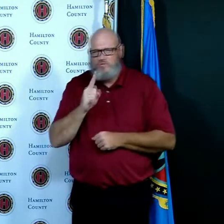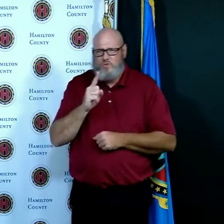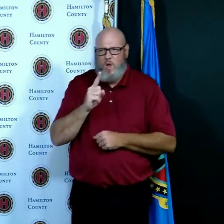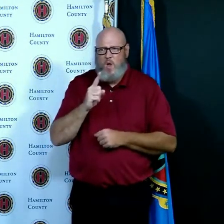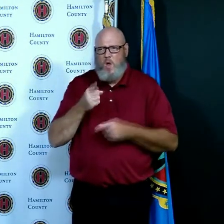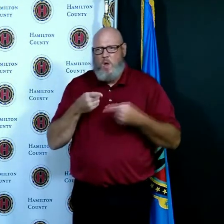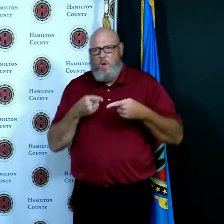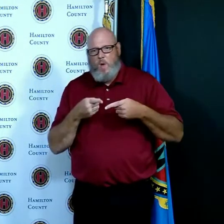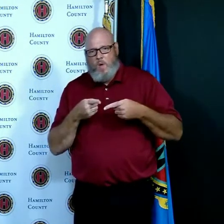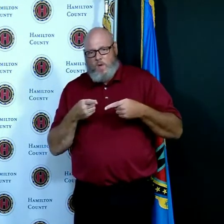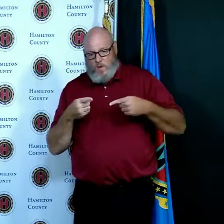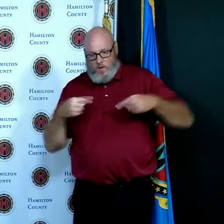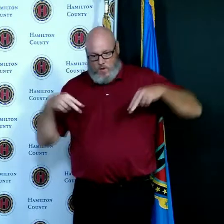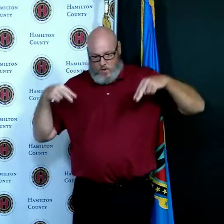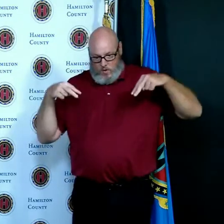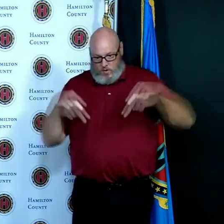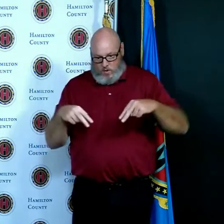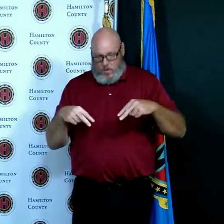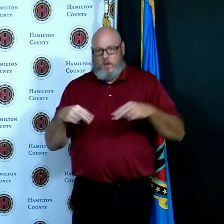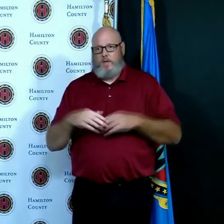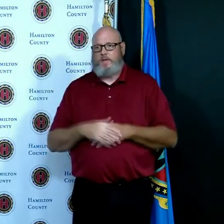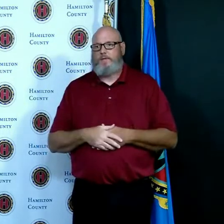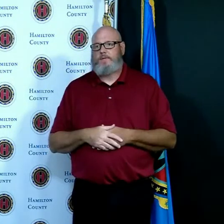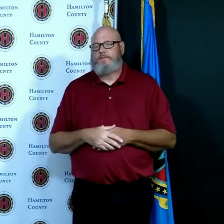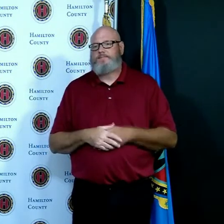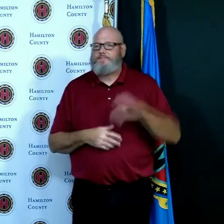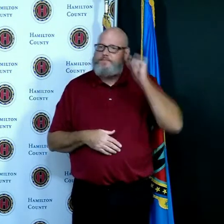you know as we do this work we are especially